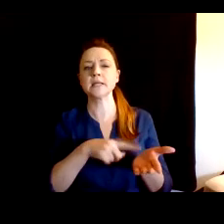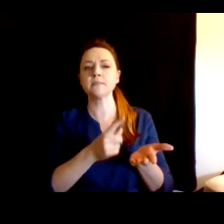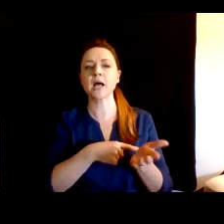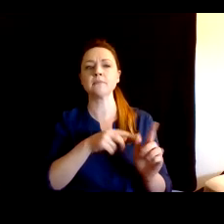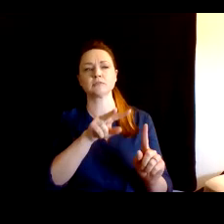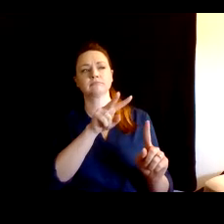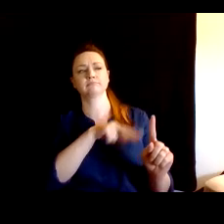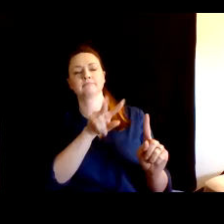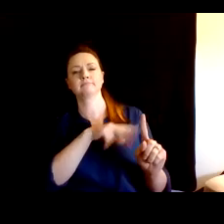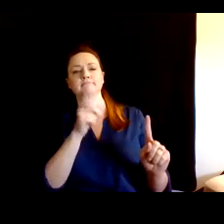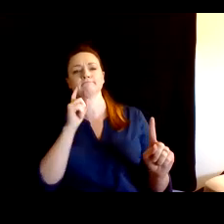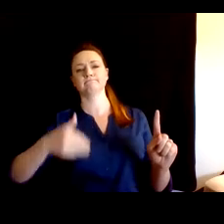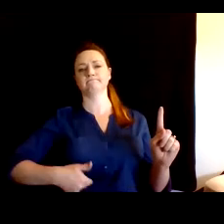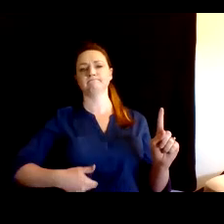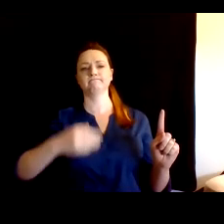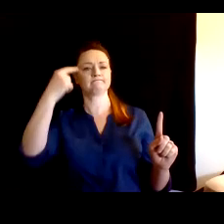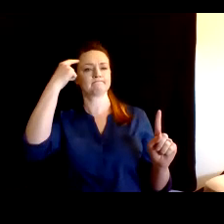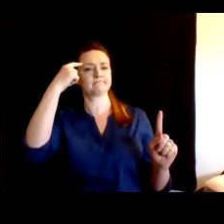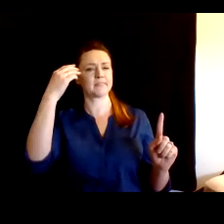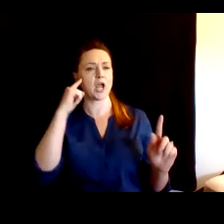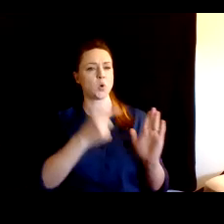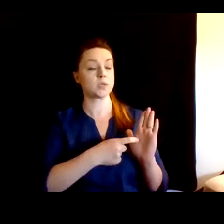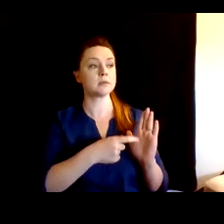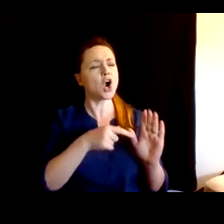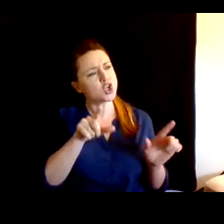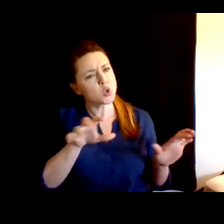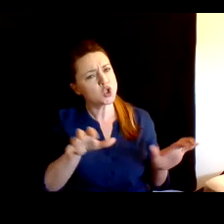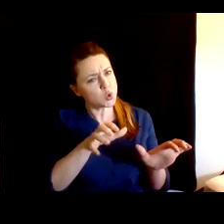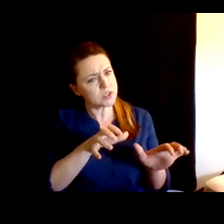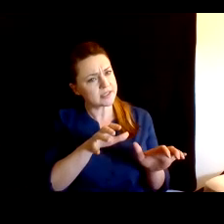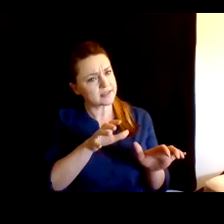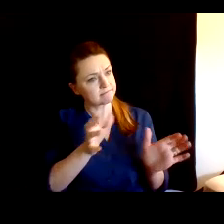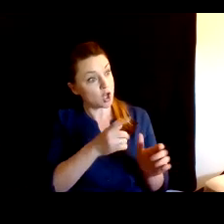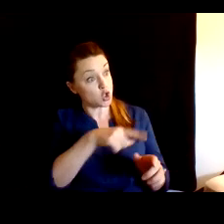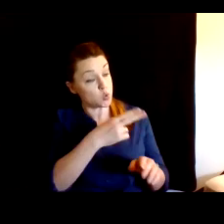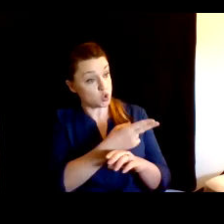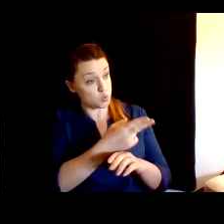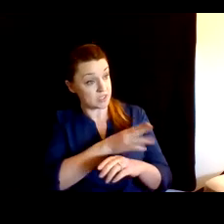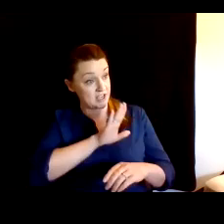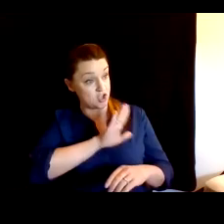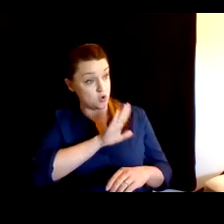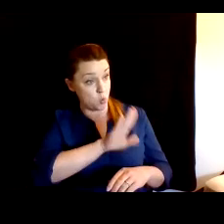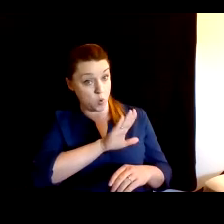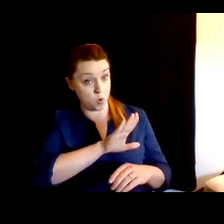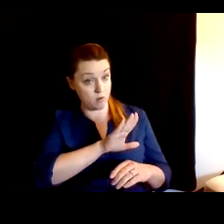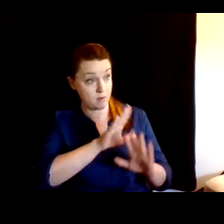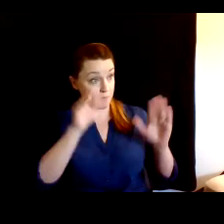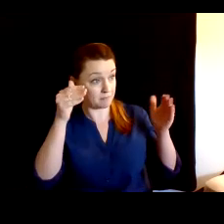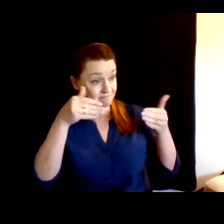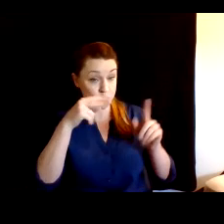And then the question becomes, are using that very lens to inform the work that you're doing? Because it could be one thing to occupy